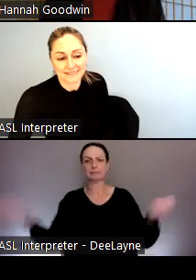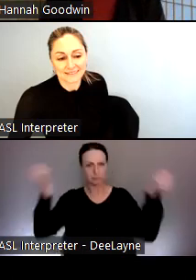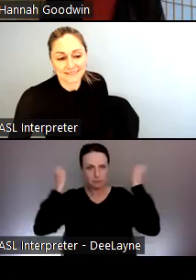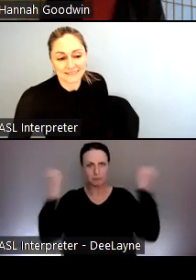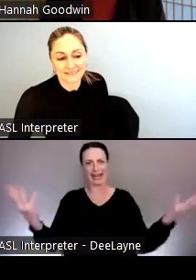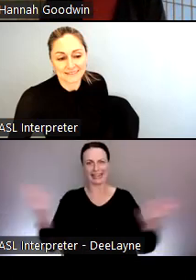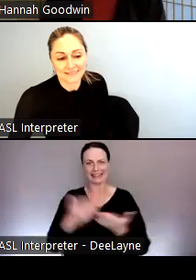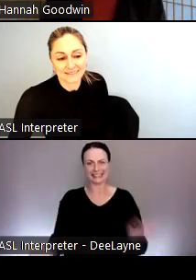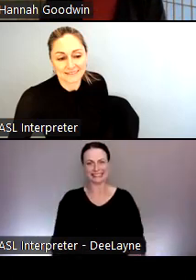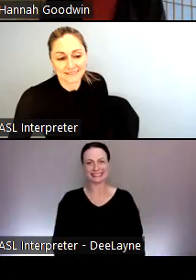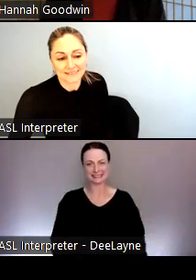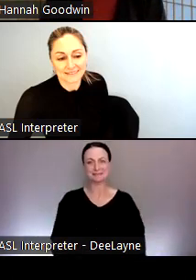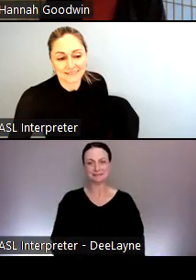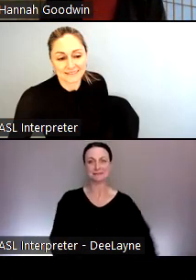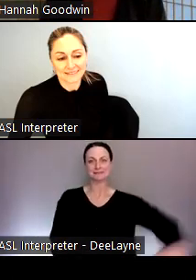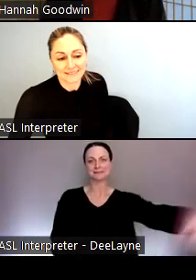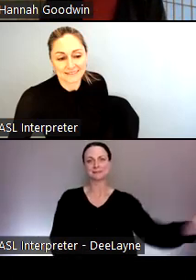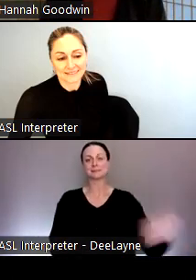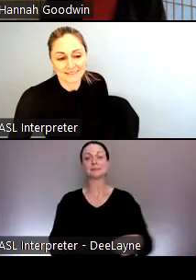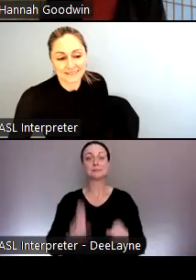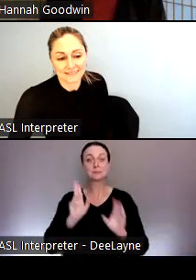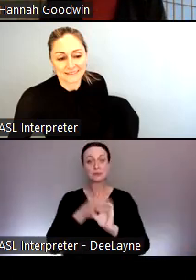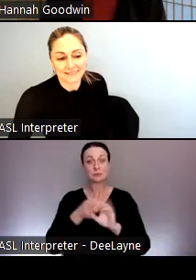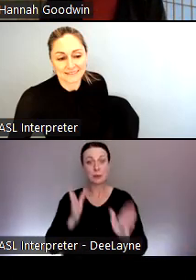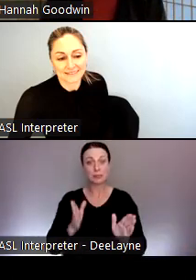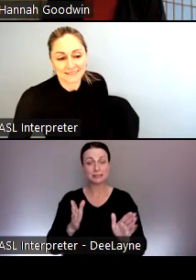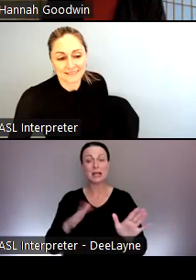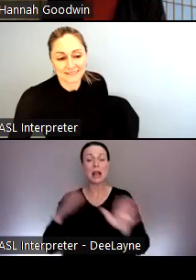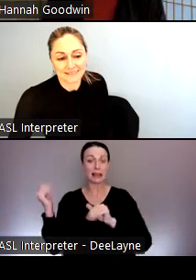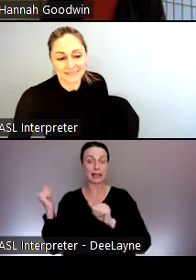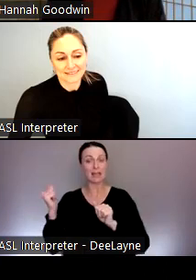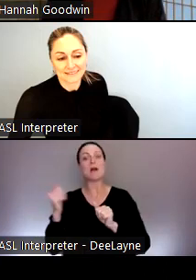And participants really should leave with enough information